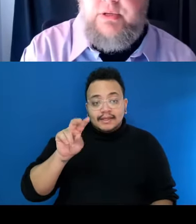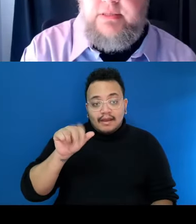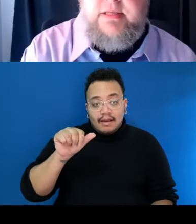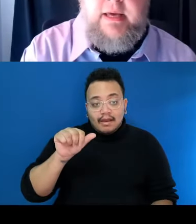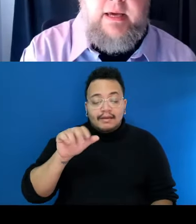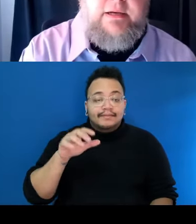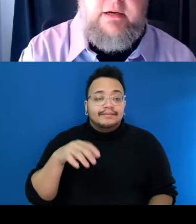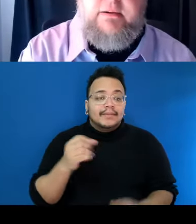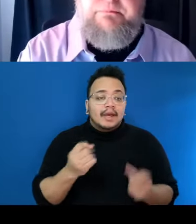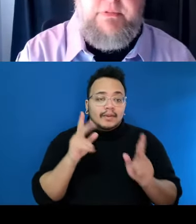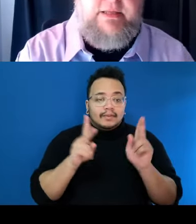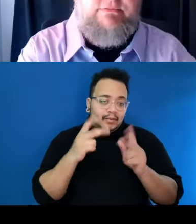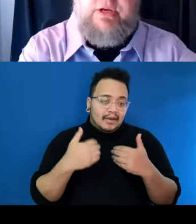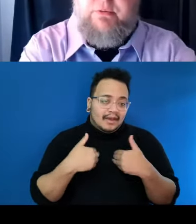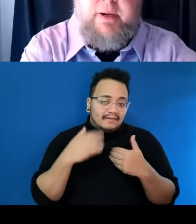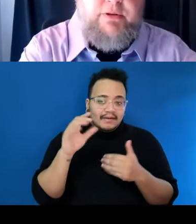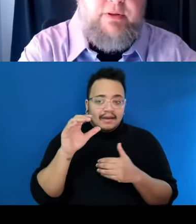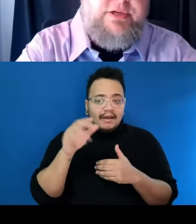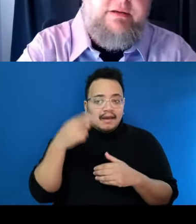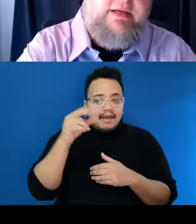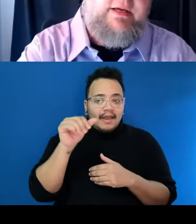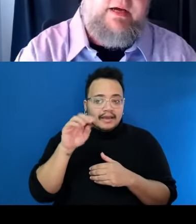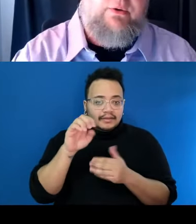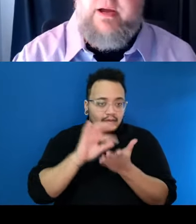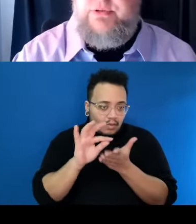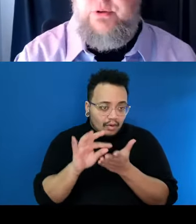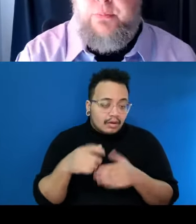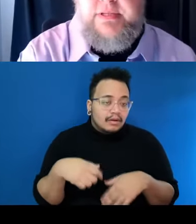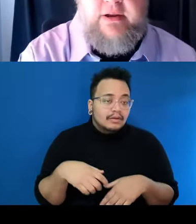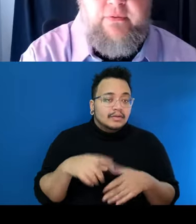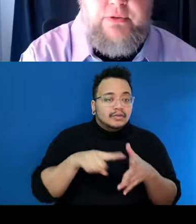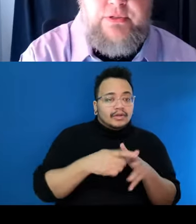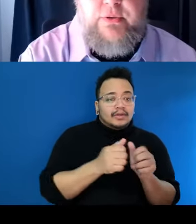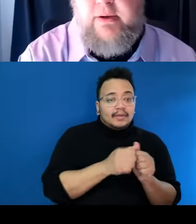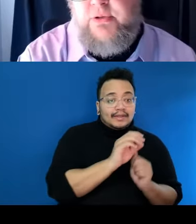you can see that general population, around 2% of folks who have,